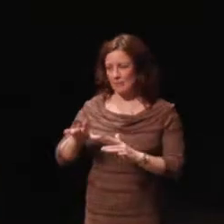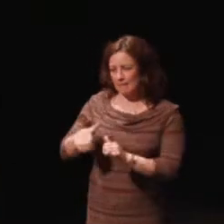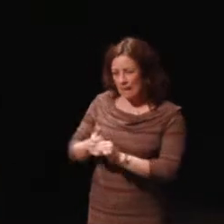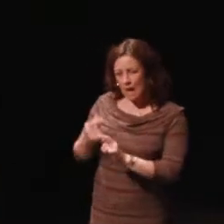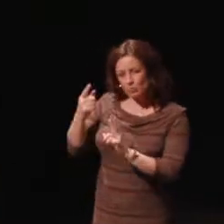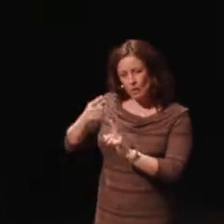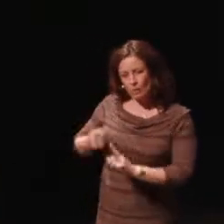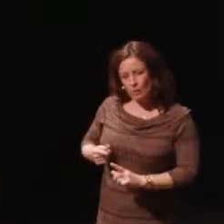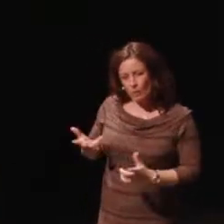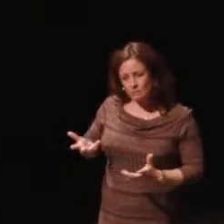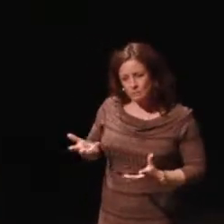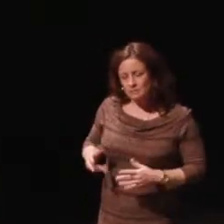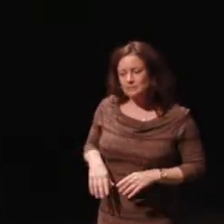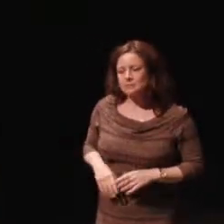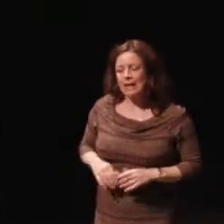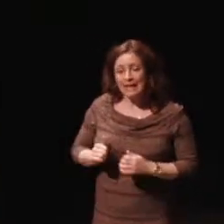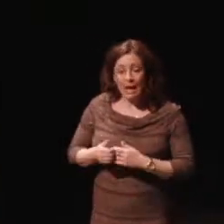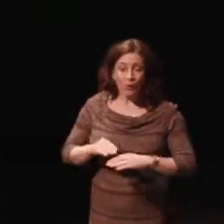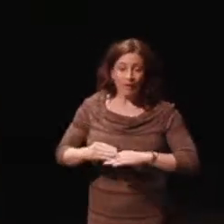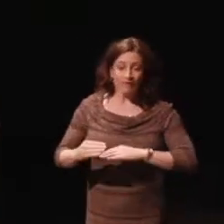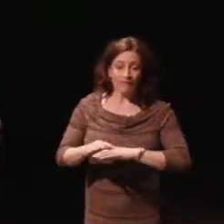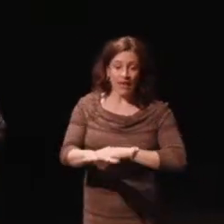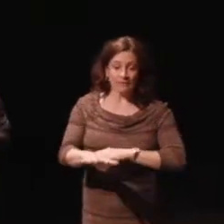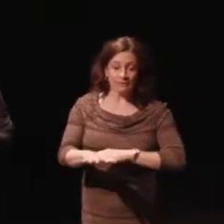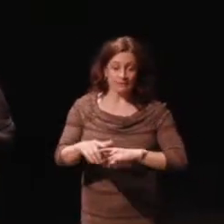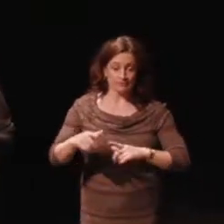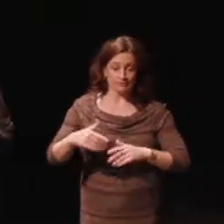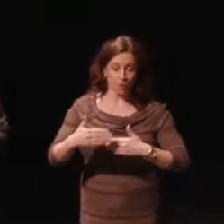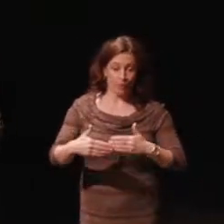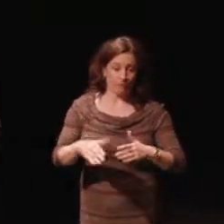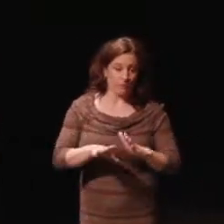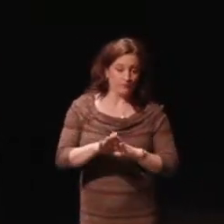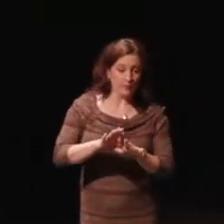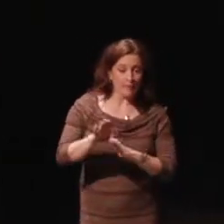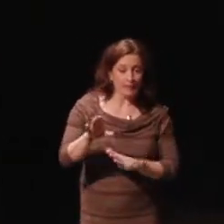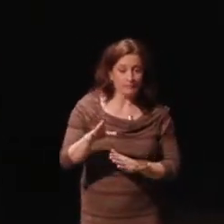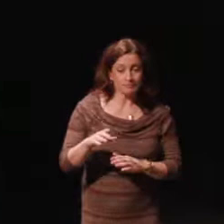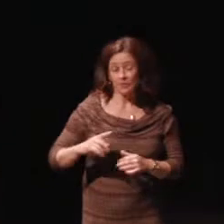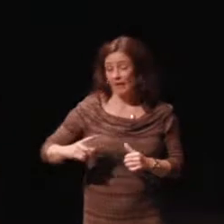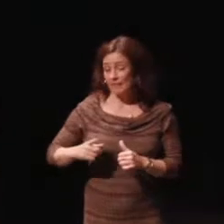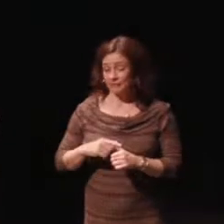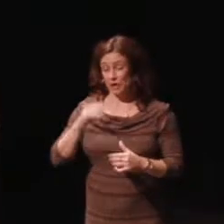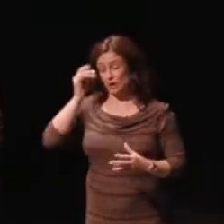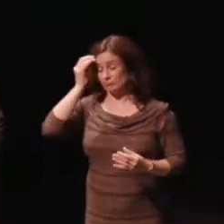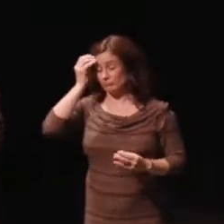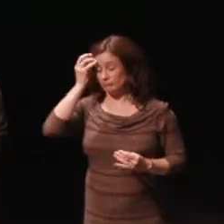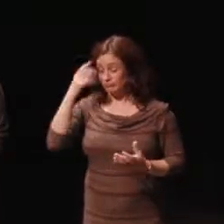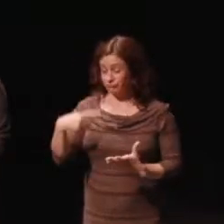And how is that going to affect development? And really the first thing that we wondered when we started making the game,